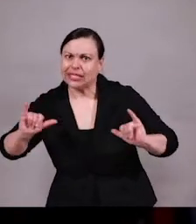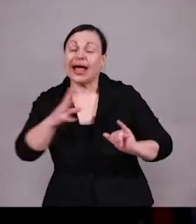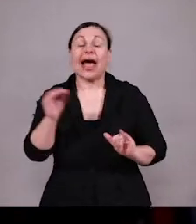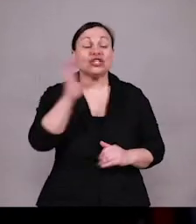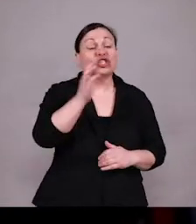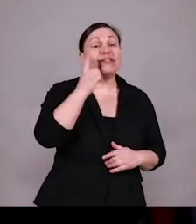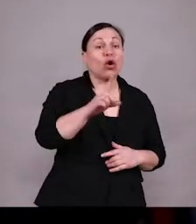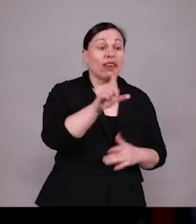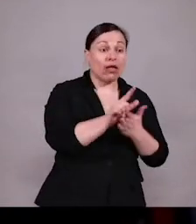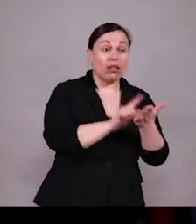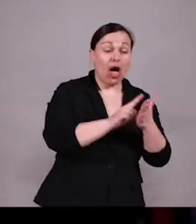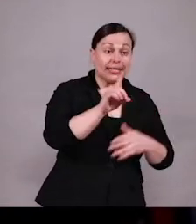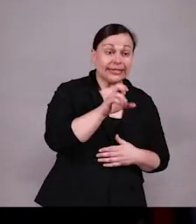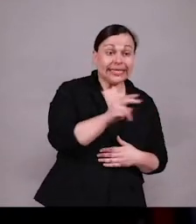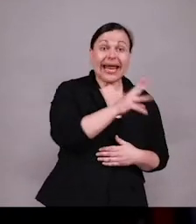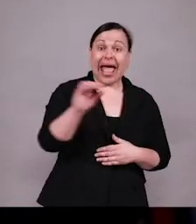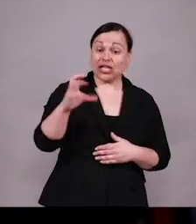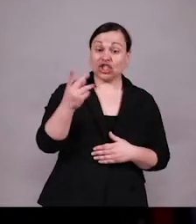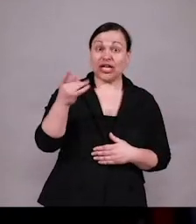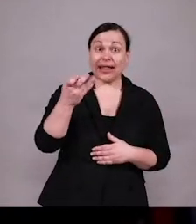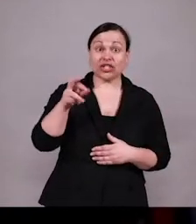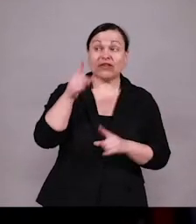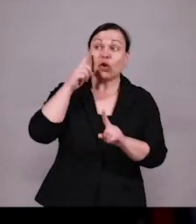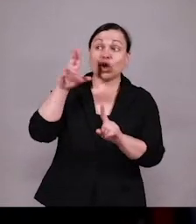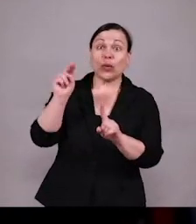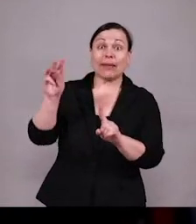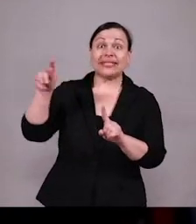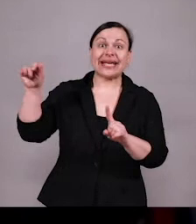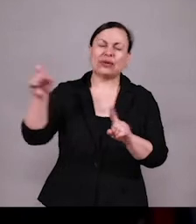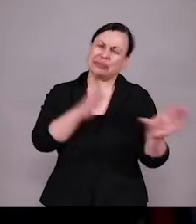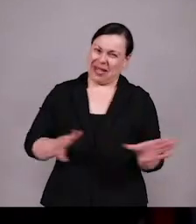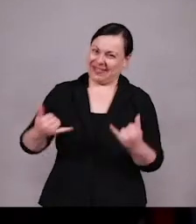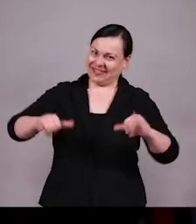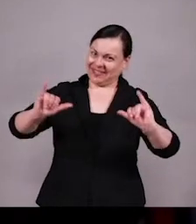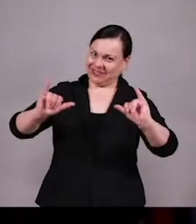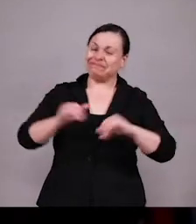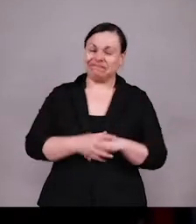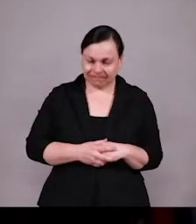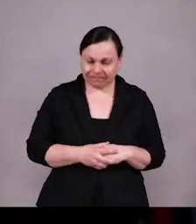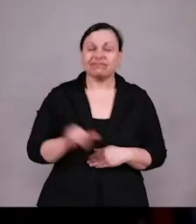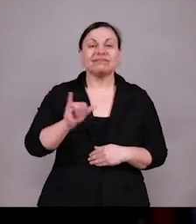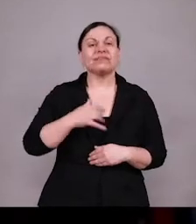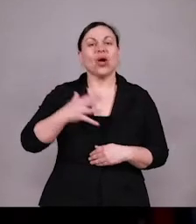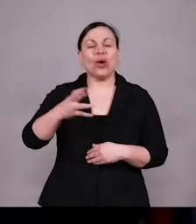of Law dean and Chancellor of UNM-Taos are being planned. And I would be remiss in not